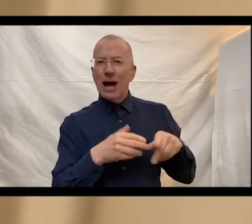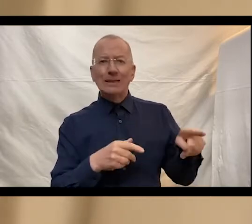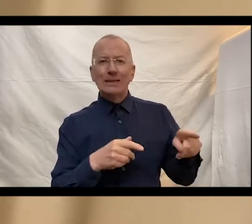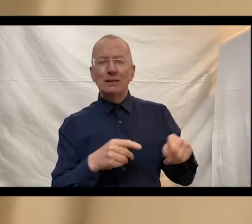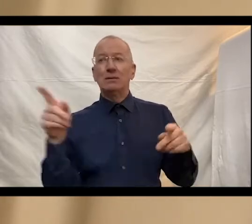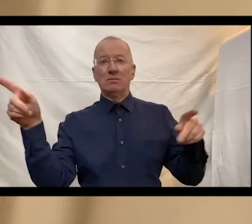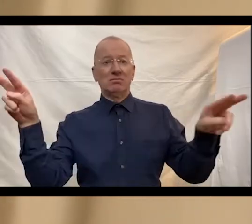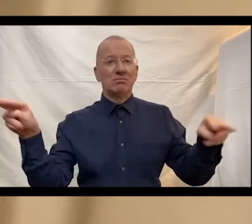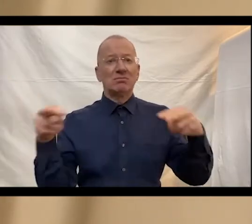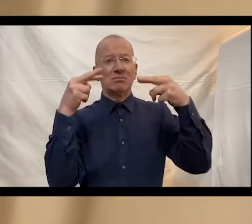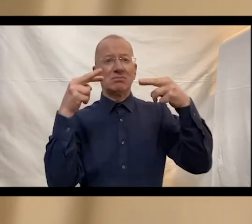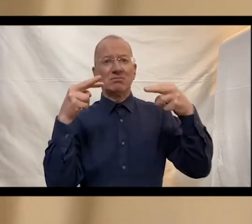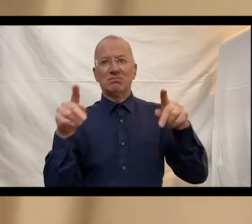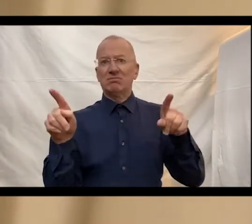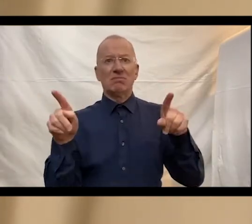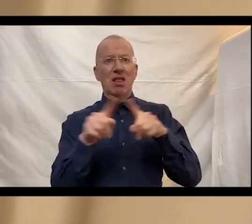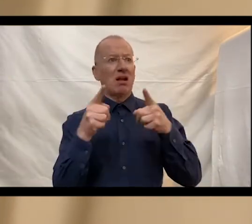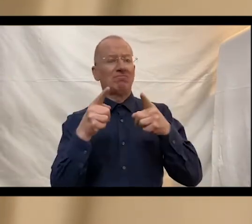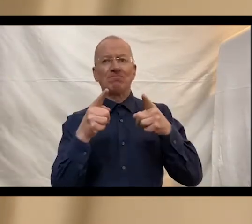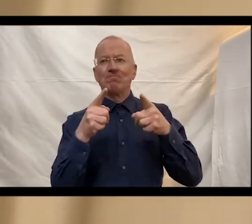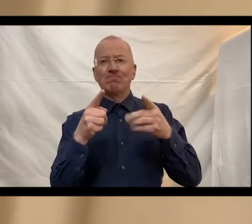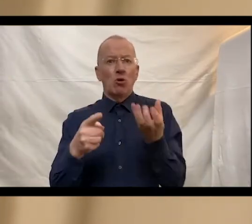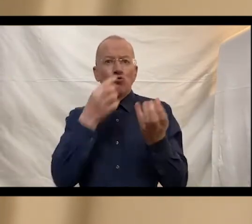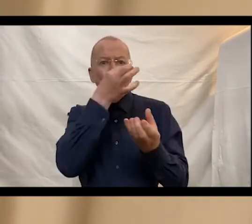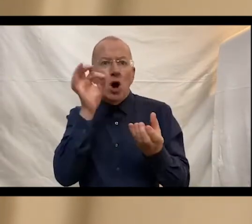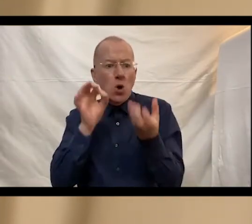Their eyes flickered and for just a second, they met in perfect stillness,